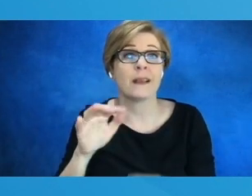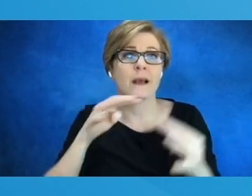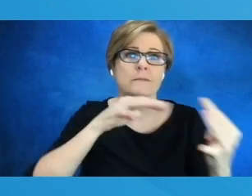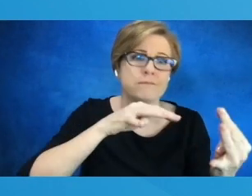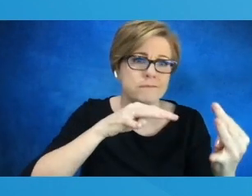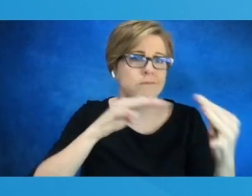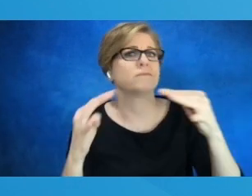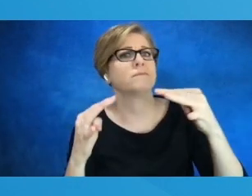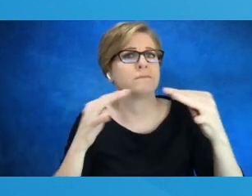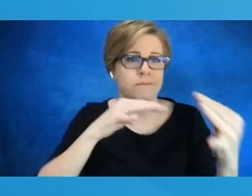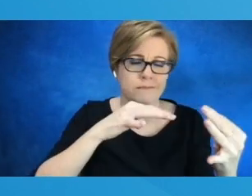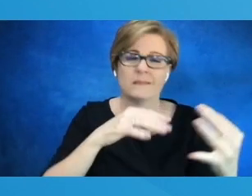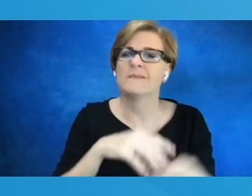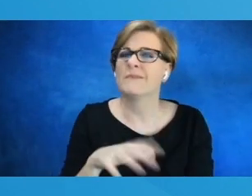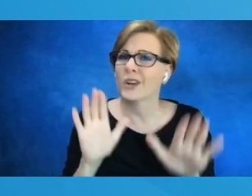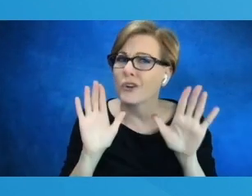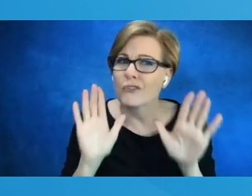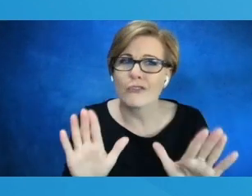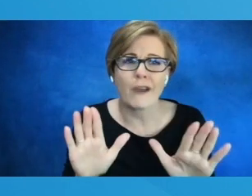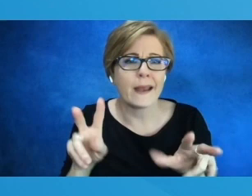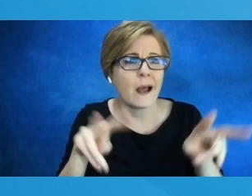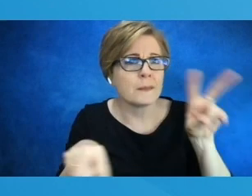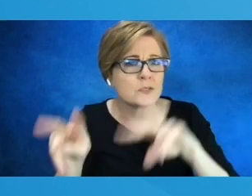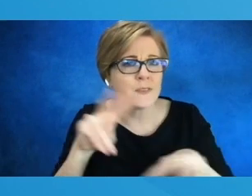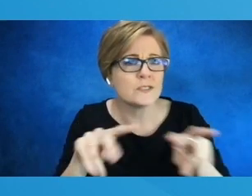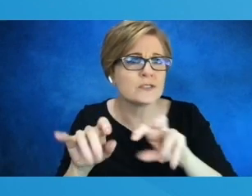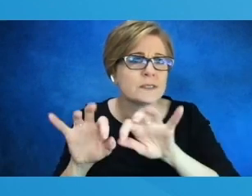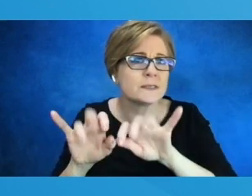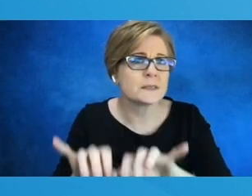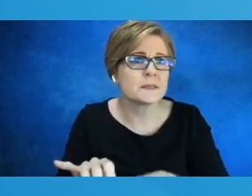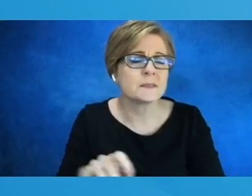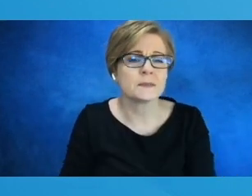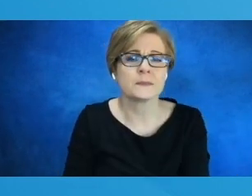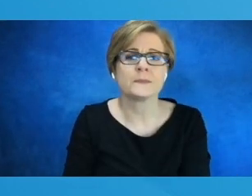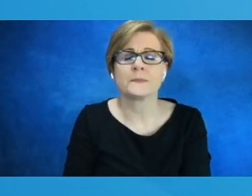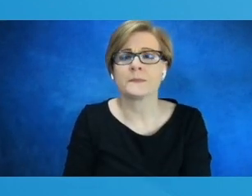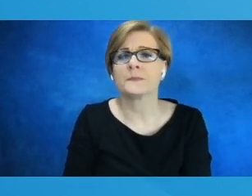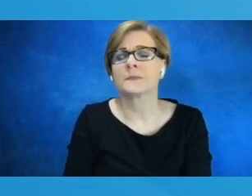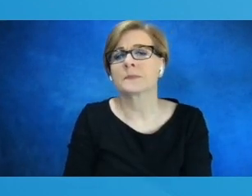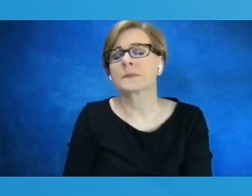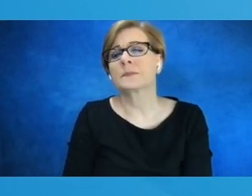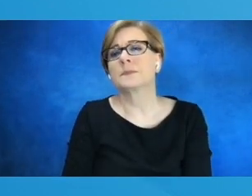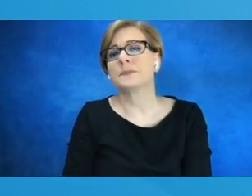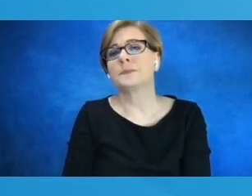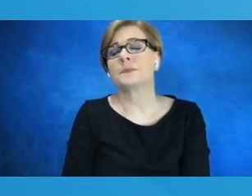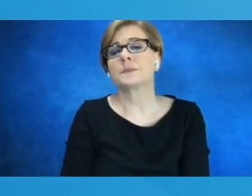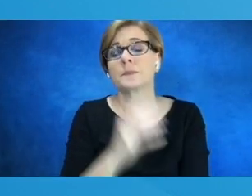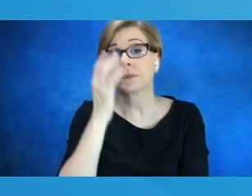These are wonderful observations. Let's see.